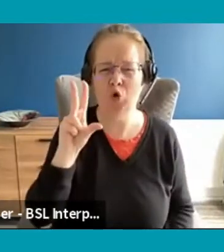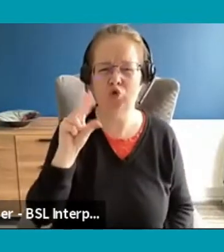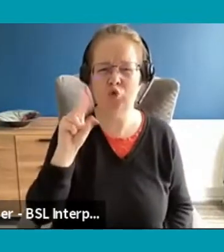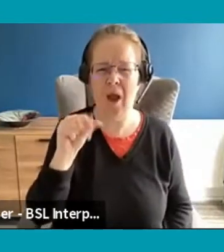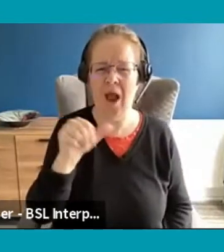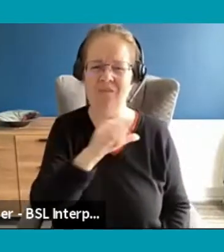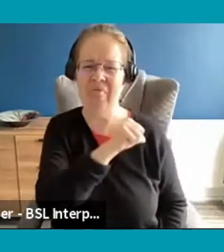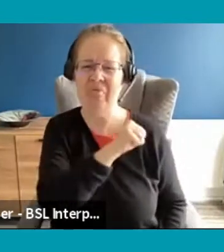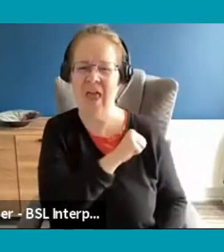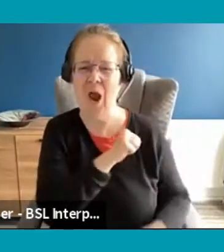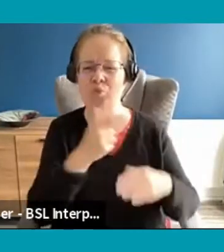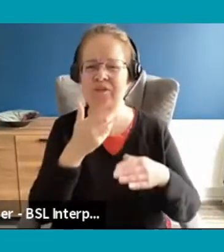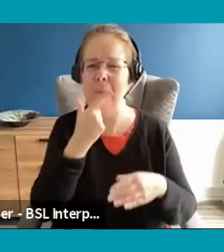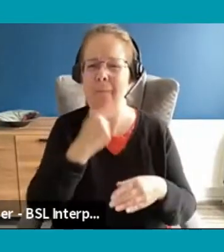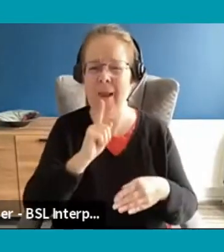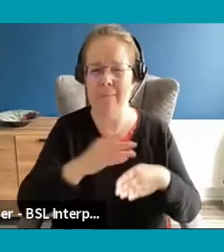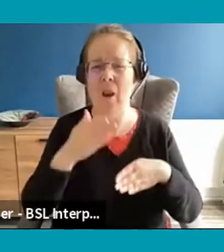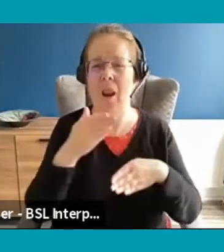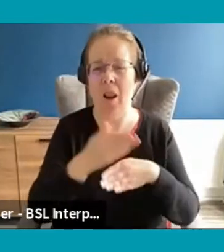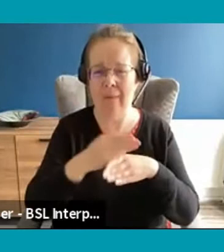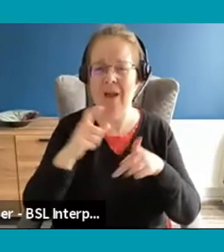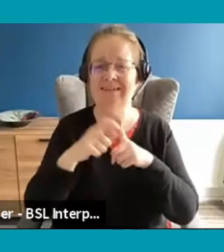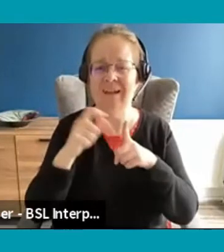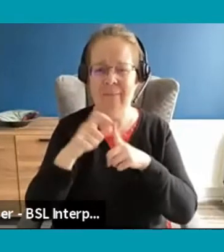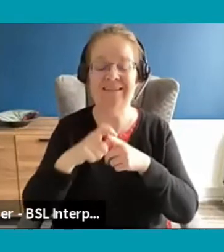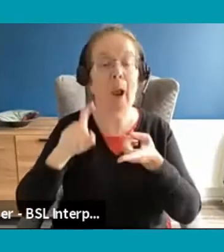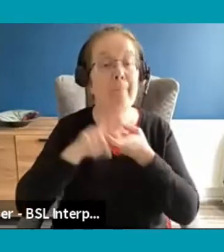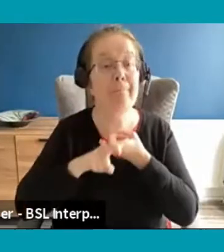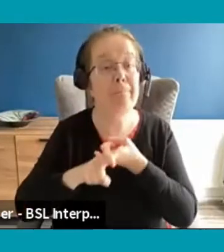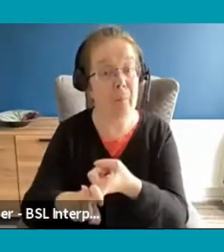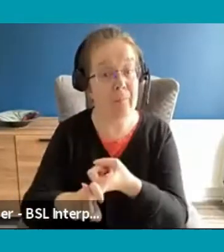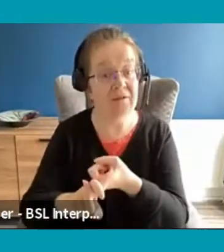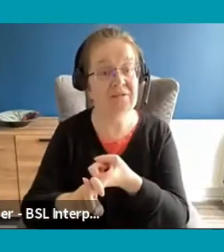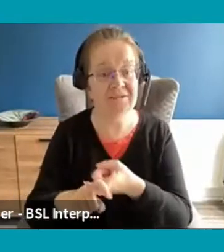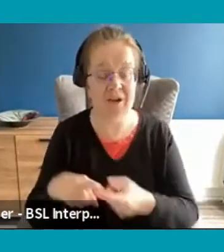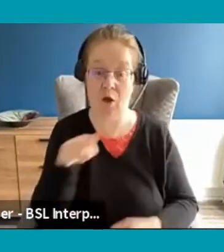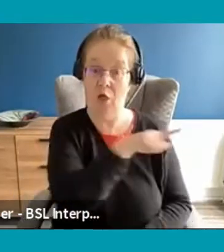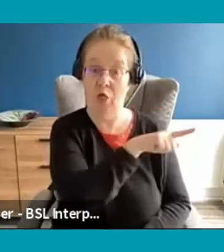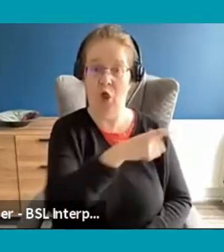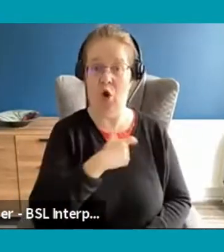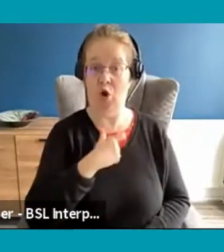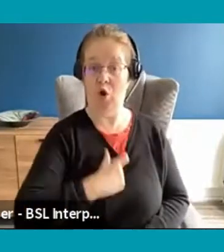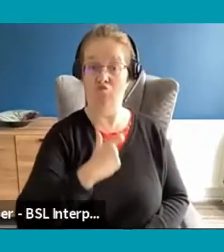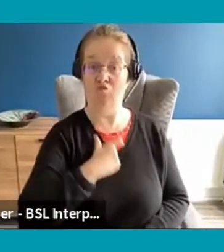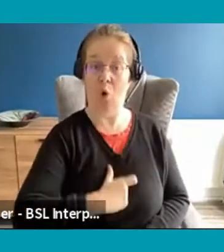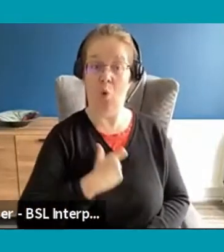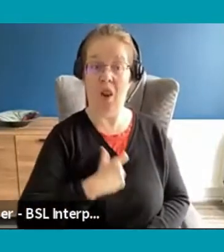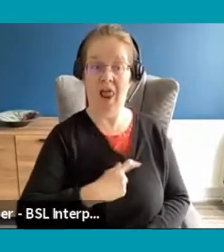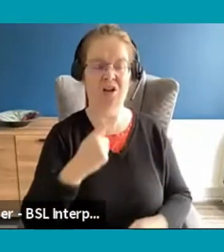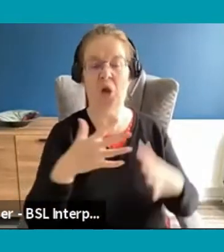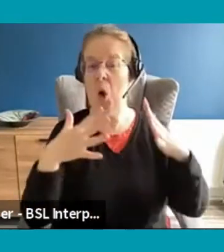employed by DPD on a permanent basis, and those roles range from warehouse operatives.